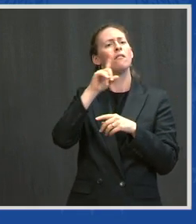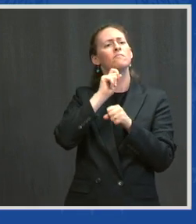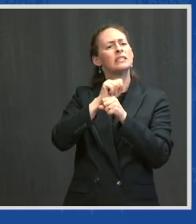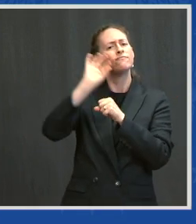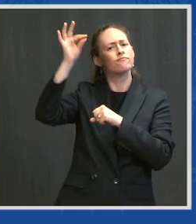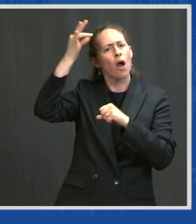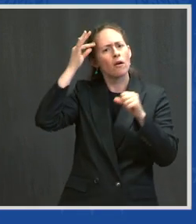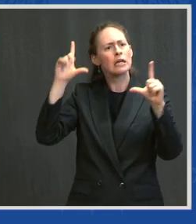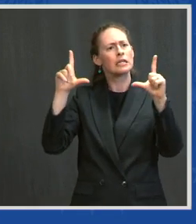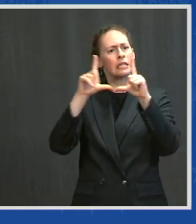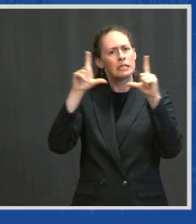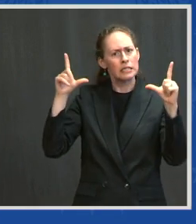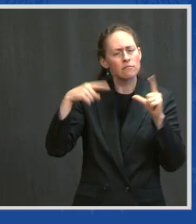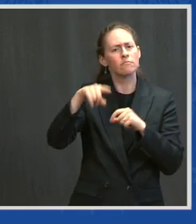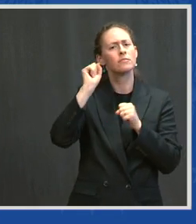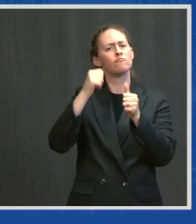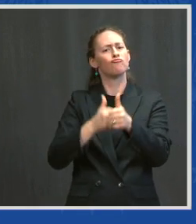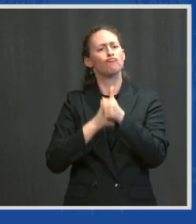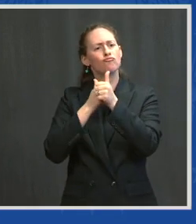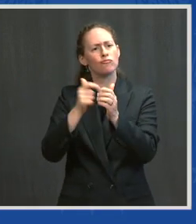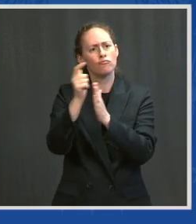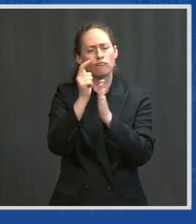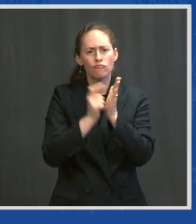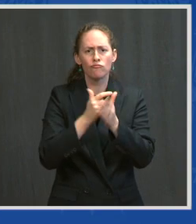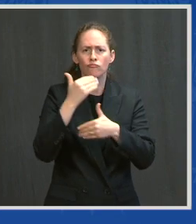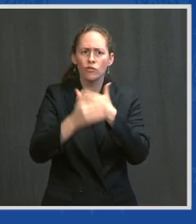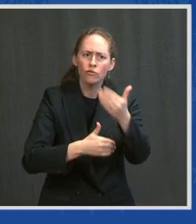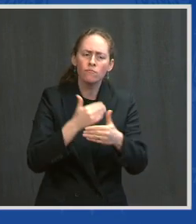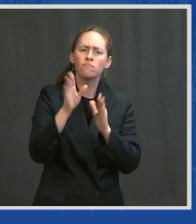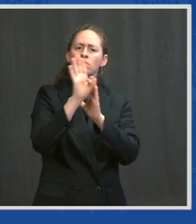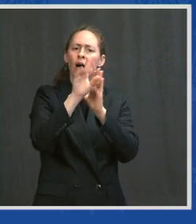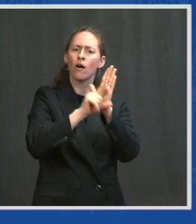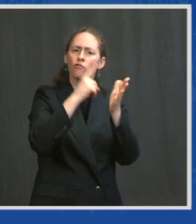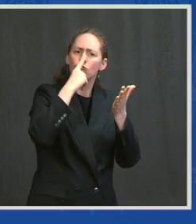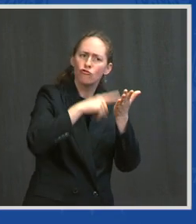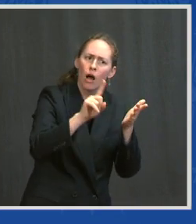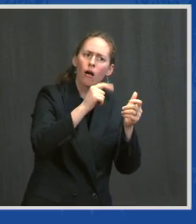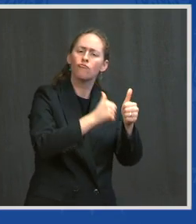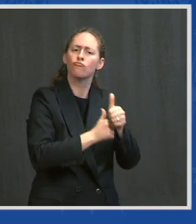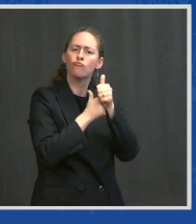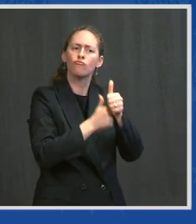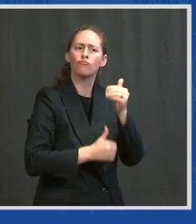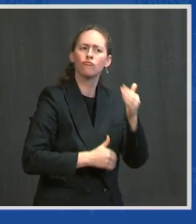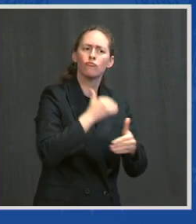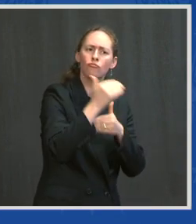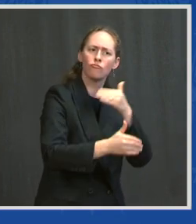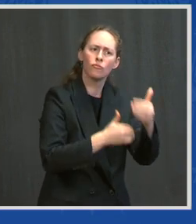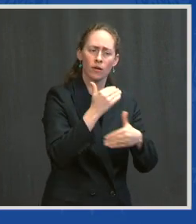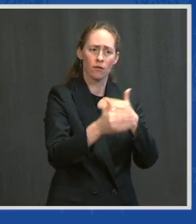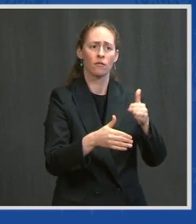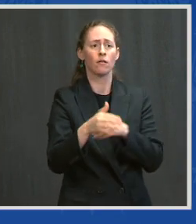But those dealers that willfully violate the law increase the risk that guns will fall into the wrong hands.